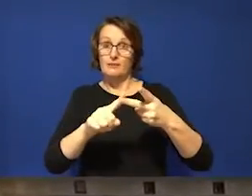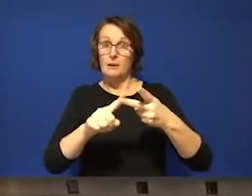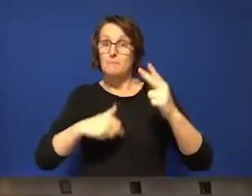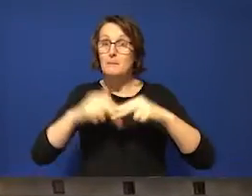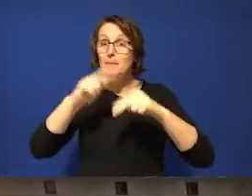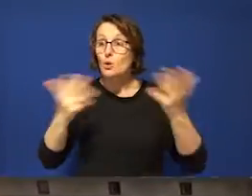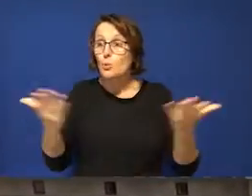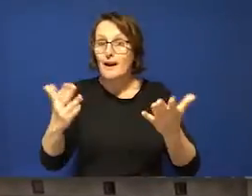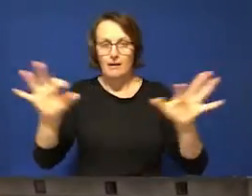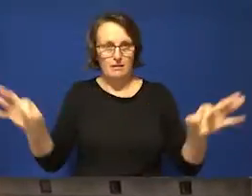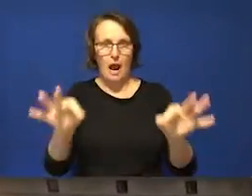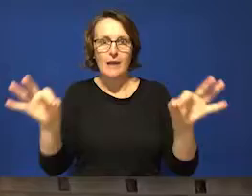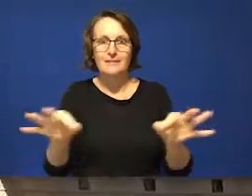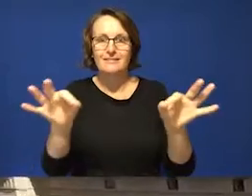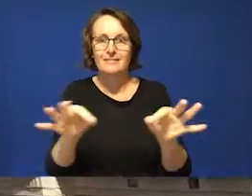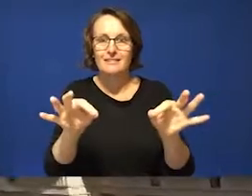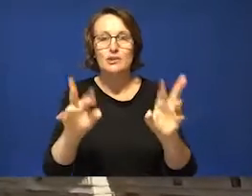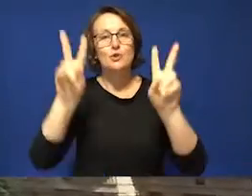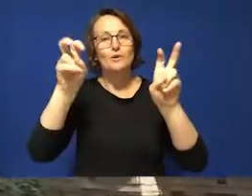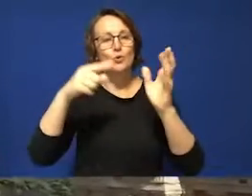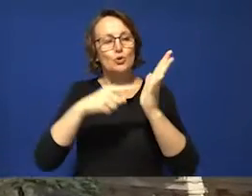And we saw that as what we call topographic architecture,